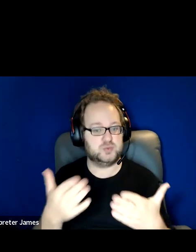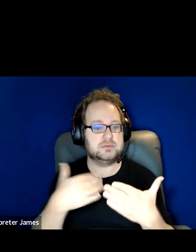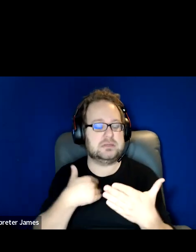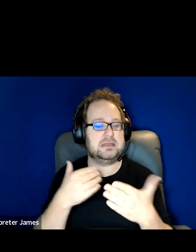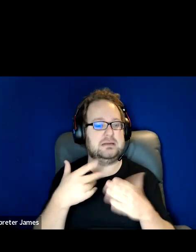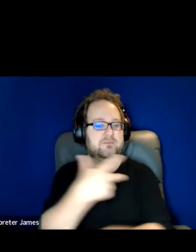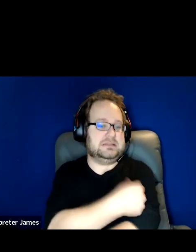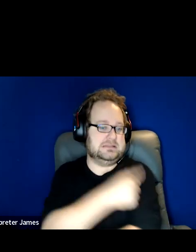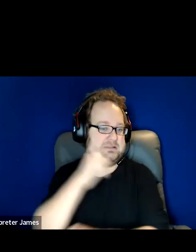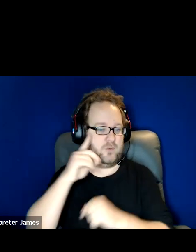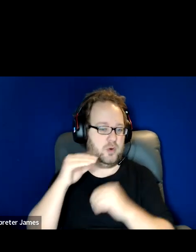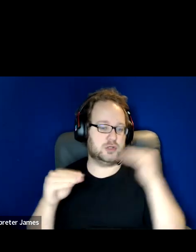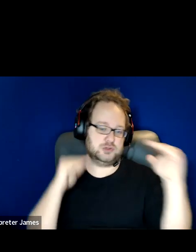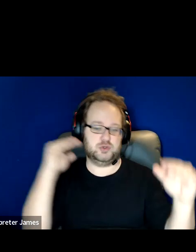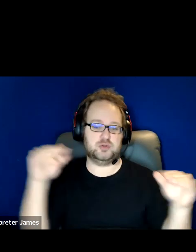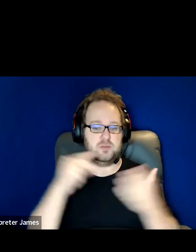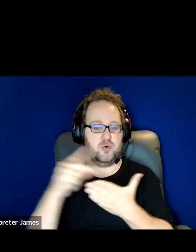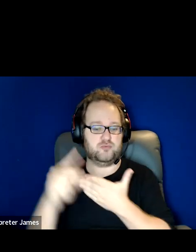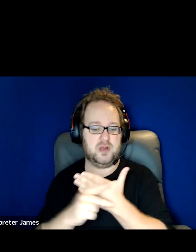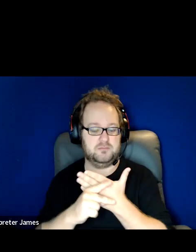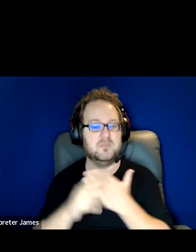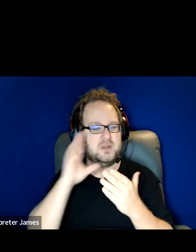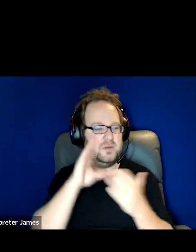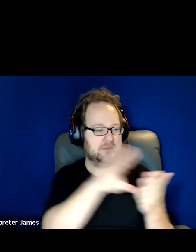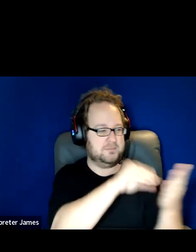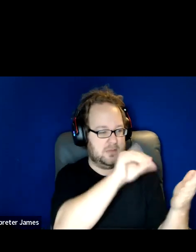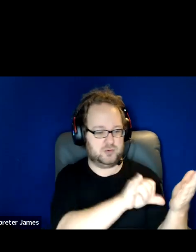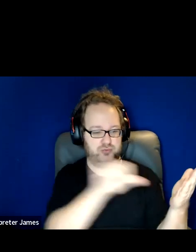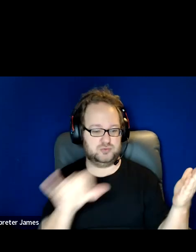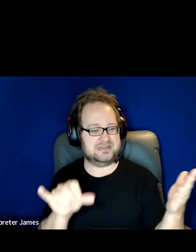It would be modeled after the vaccine for children program